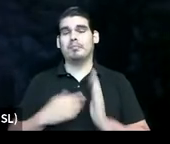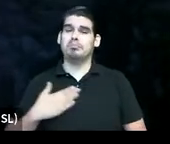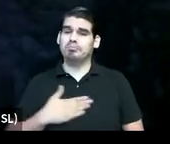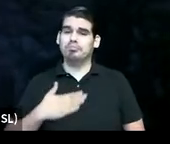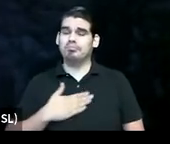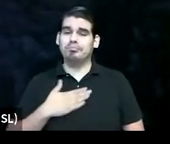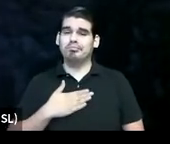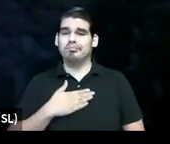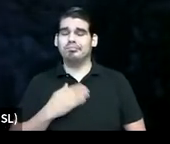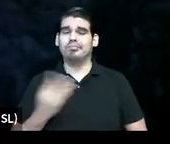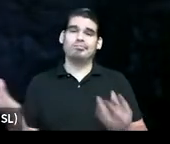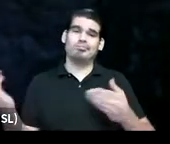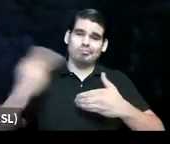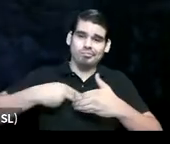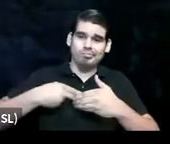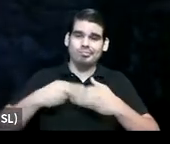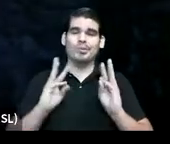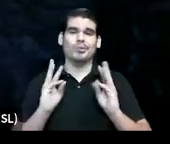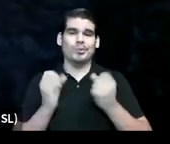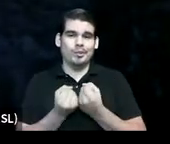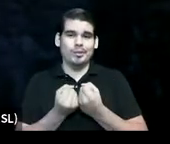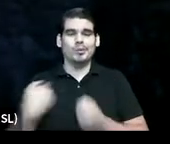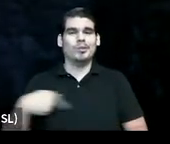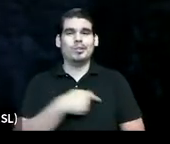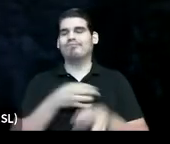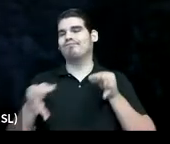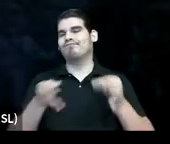How to talk to your college campus on the resolutions that are